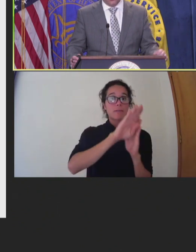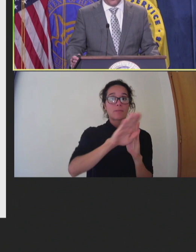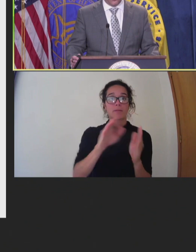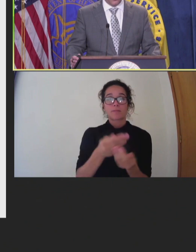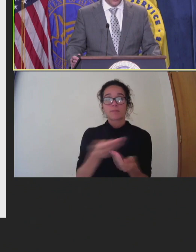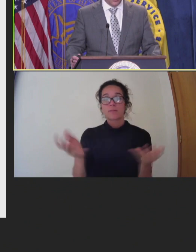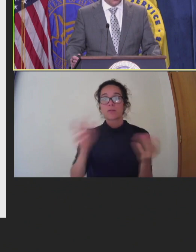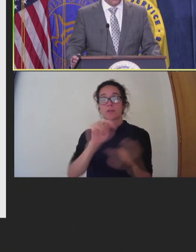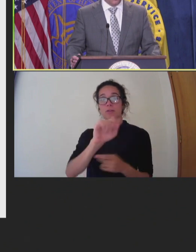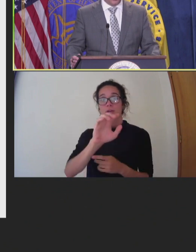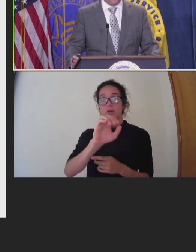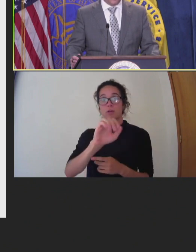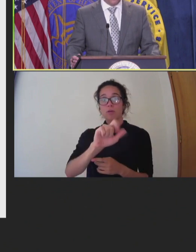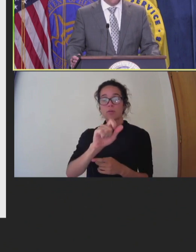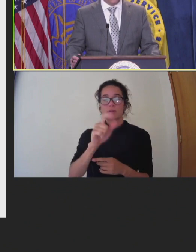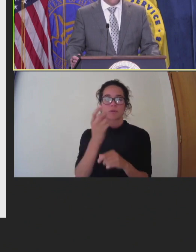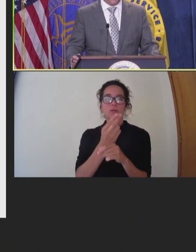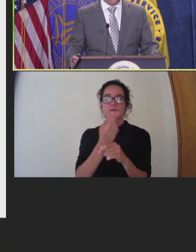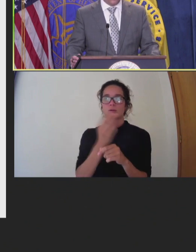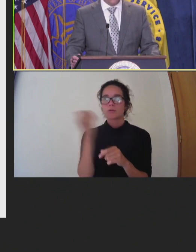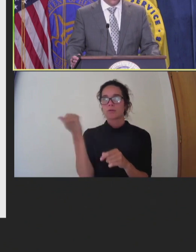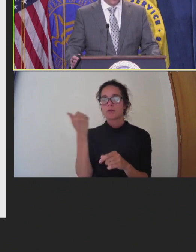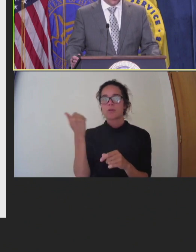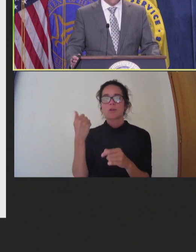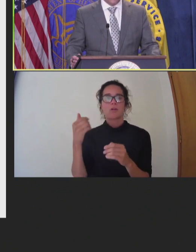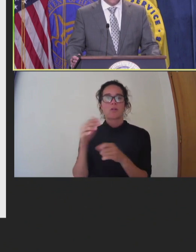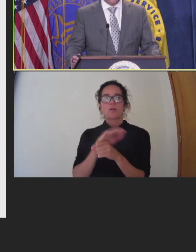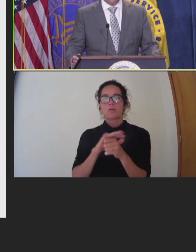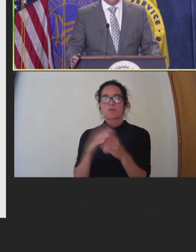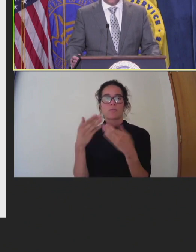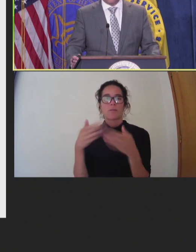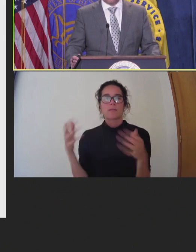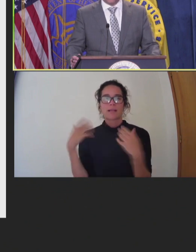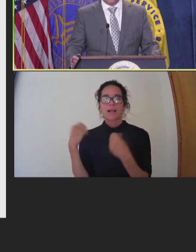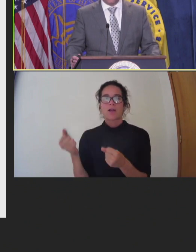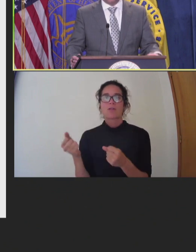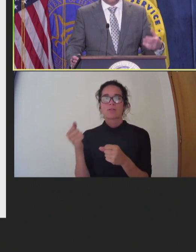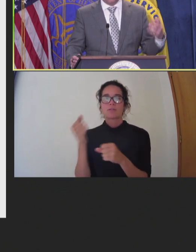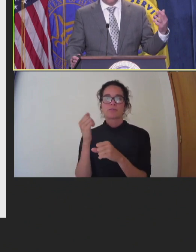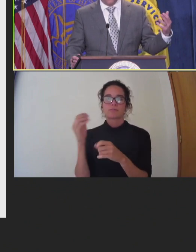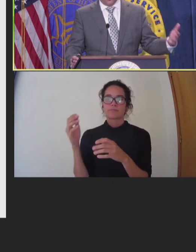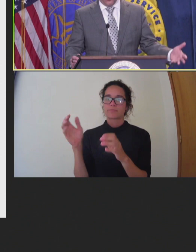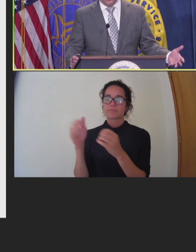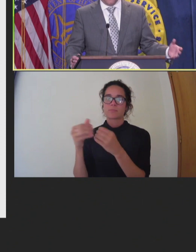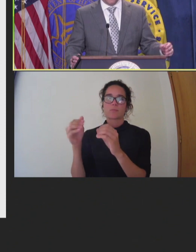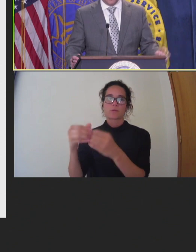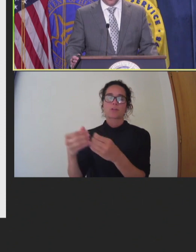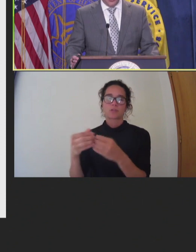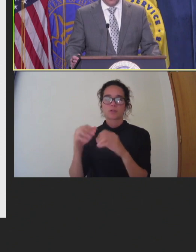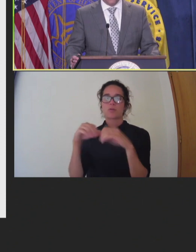from our local public health jurisdictions to give frontline clinicians real-time education